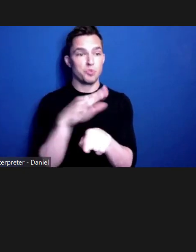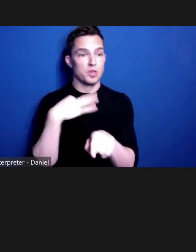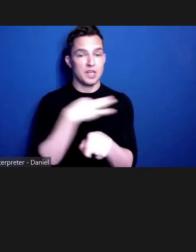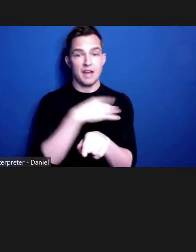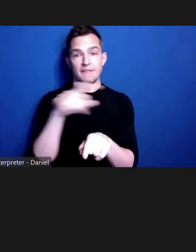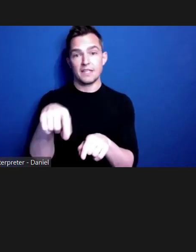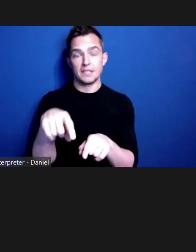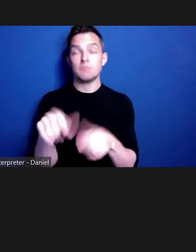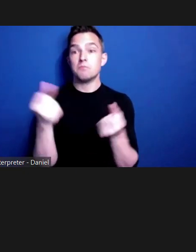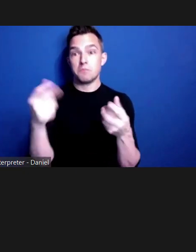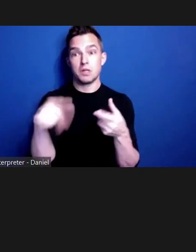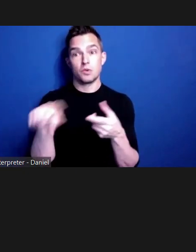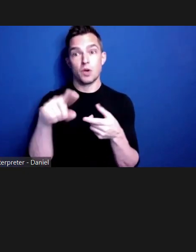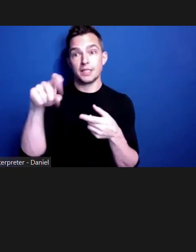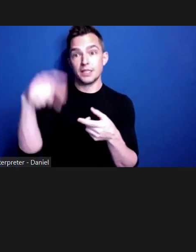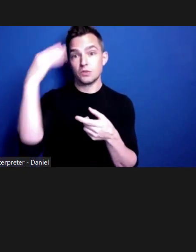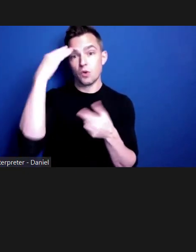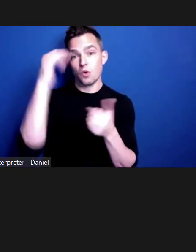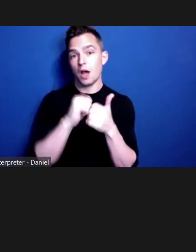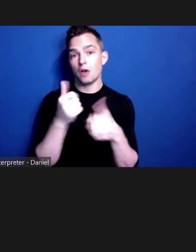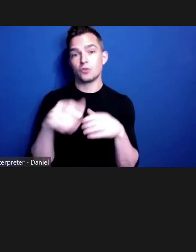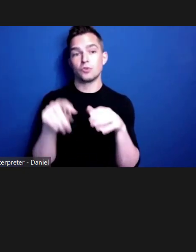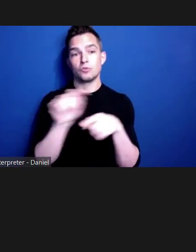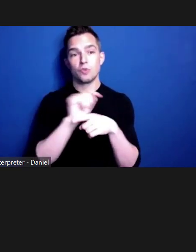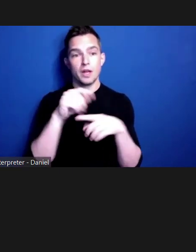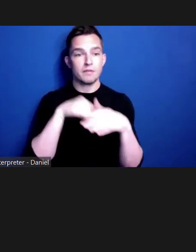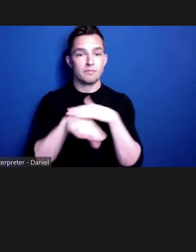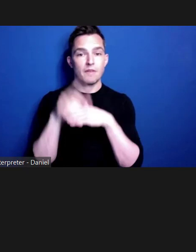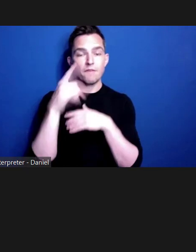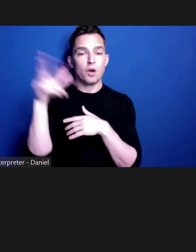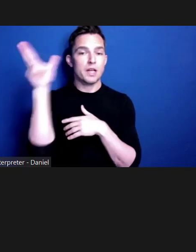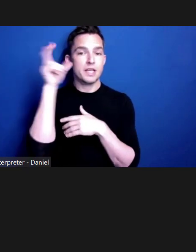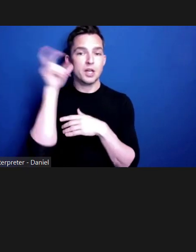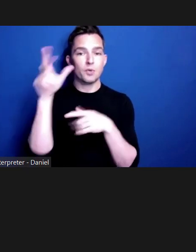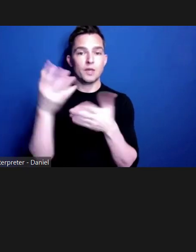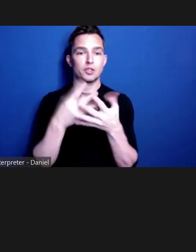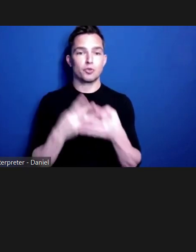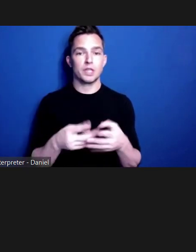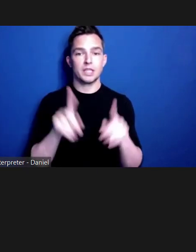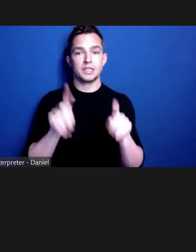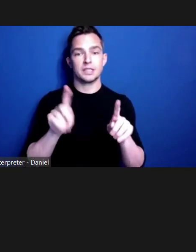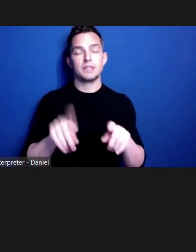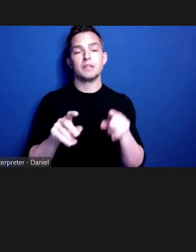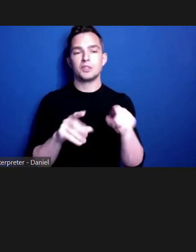hearing screenings, so you can click on "OAE" or "Pure Tone